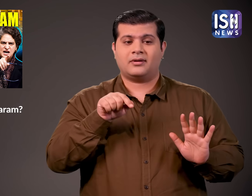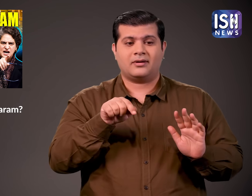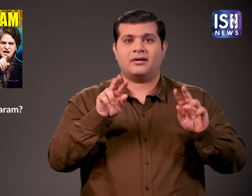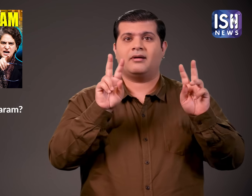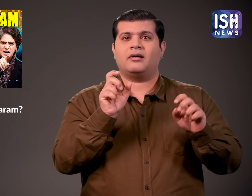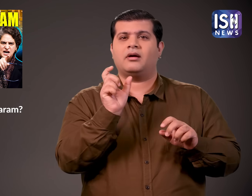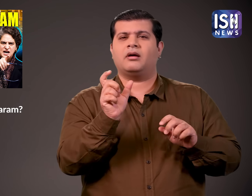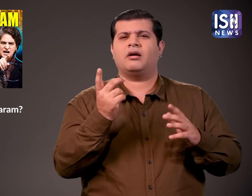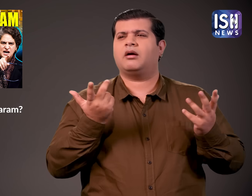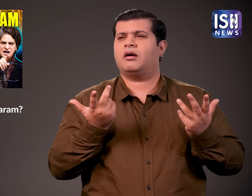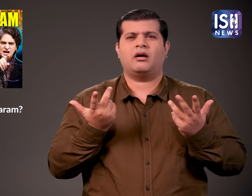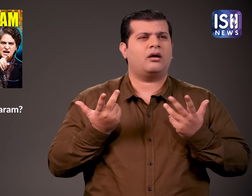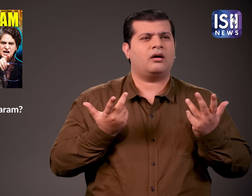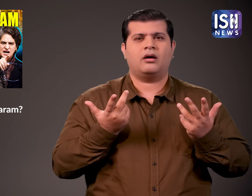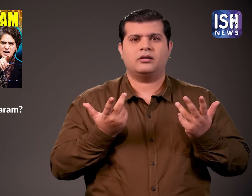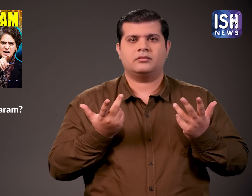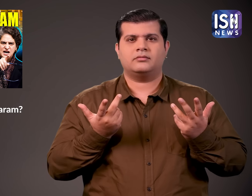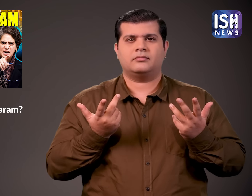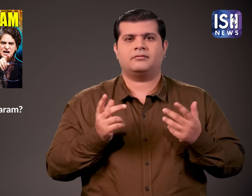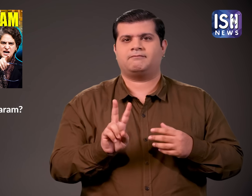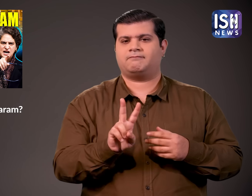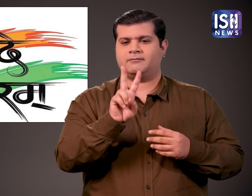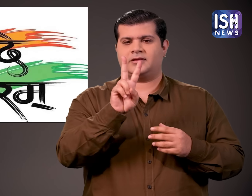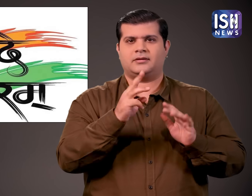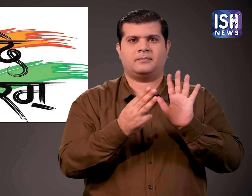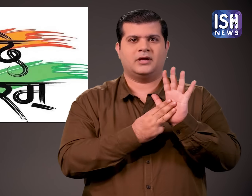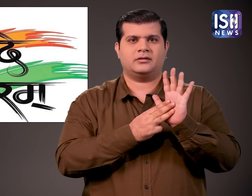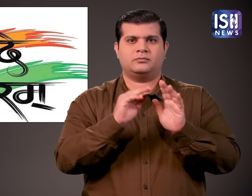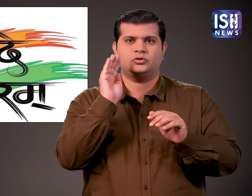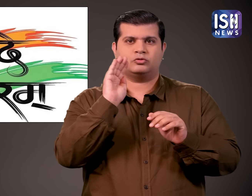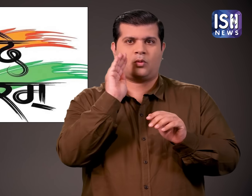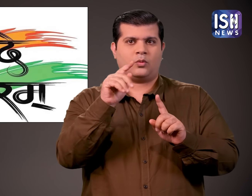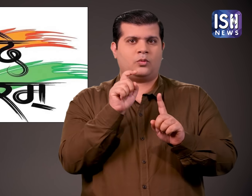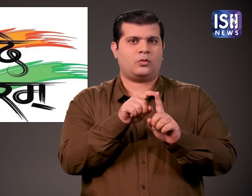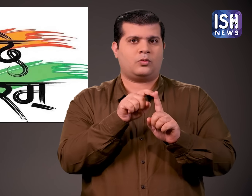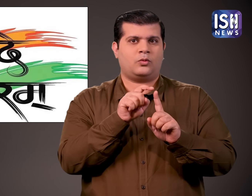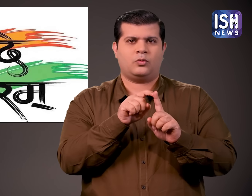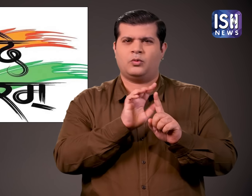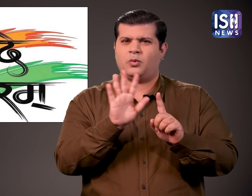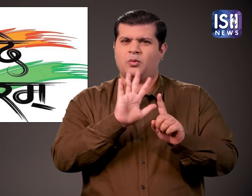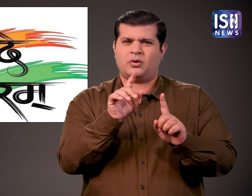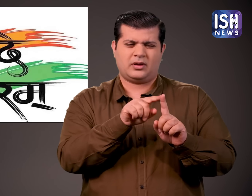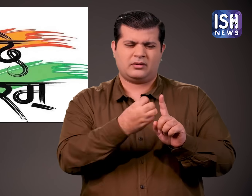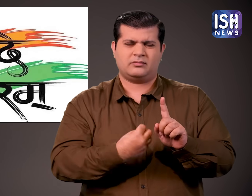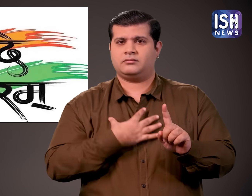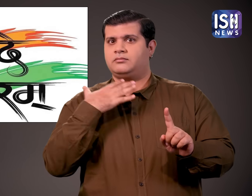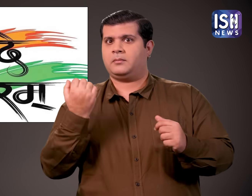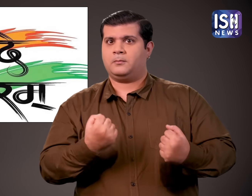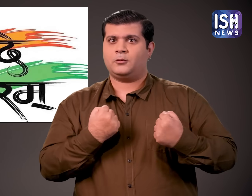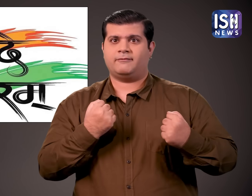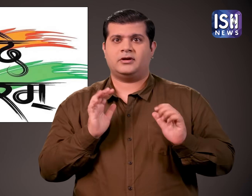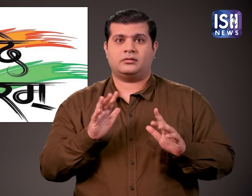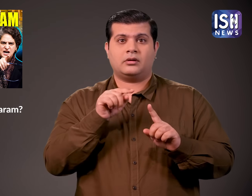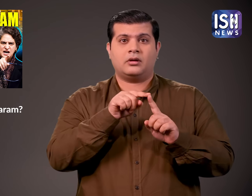That song was “Vande Mataram.” It filled people with patriotism and hope.